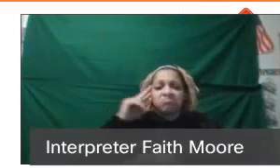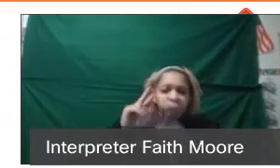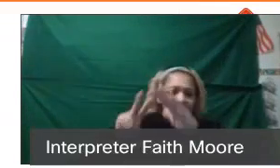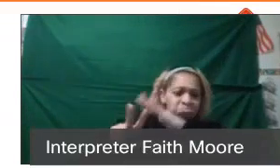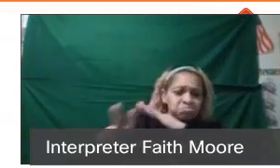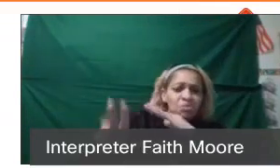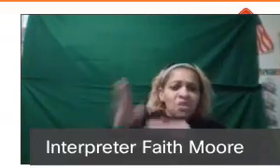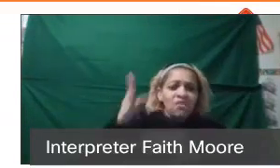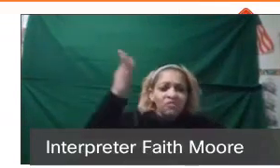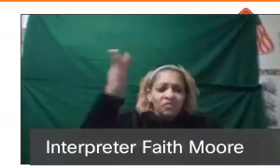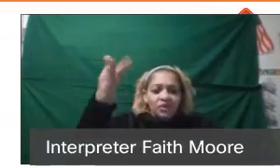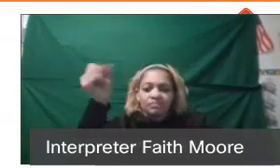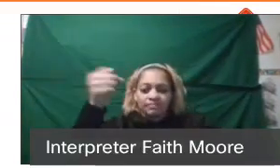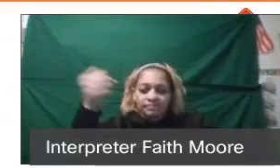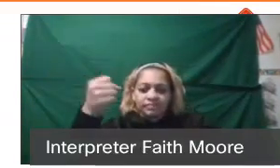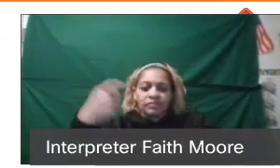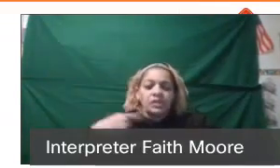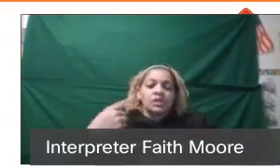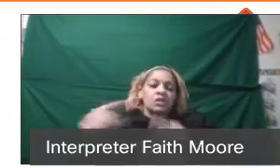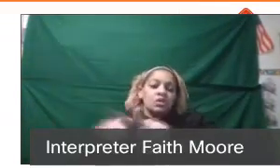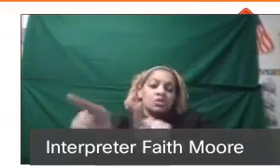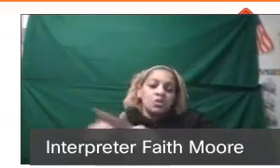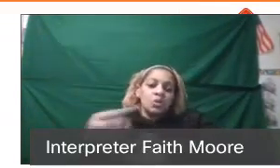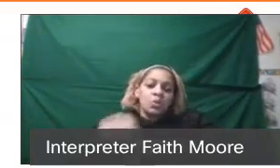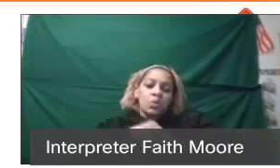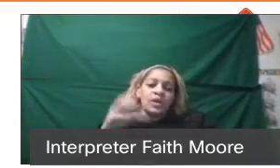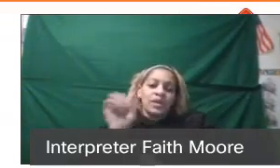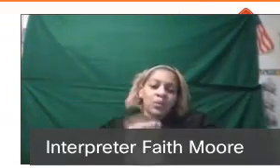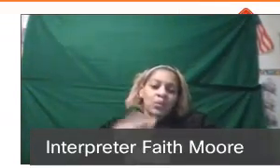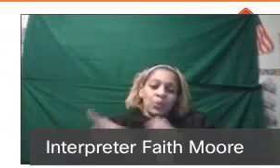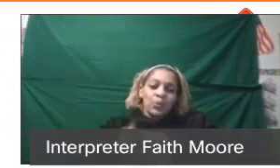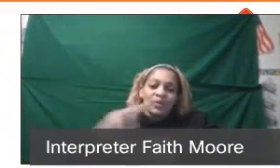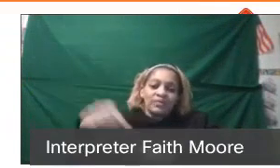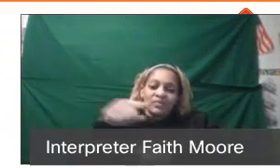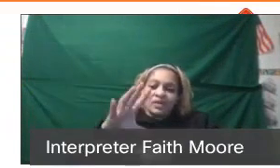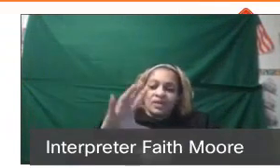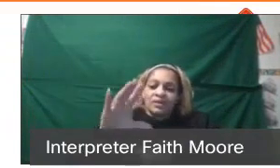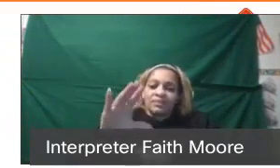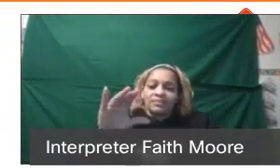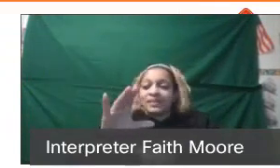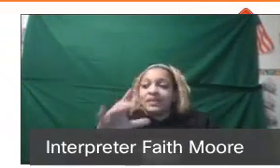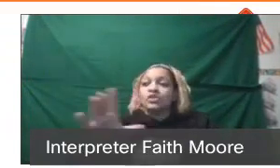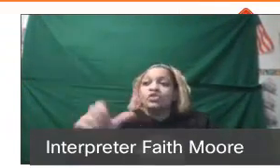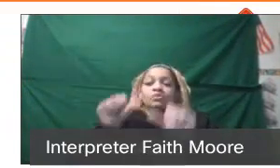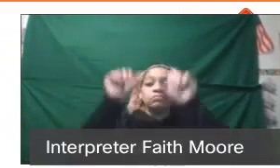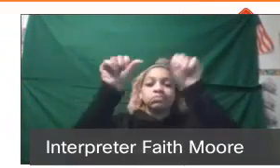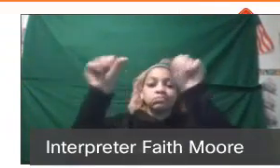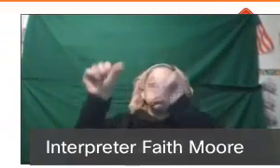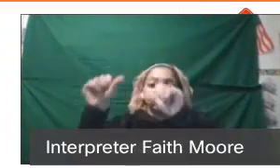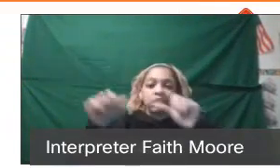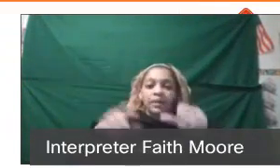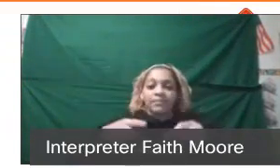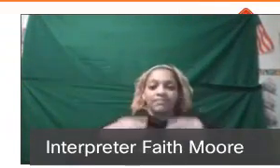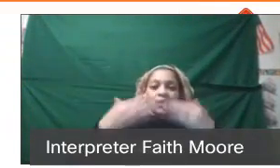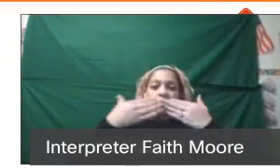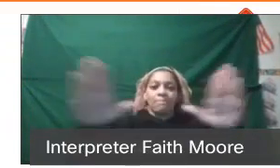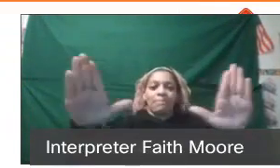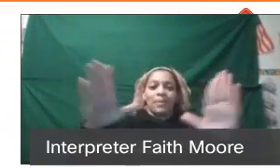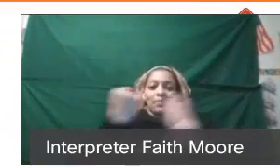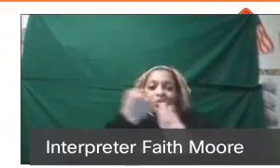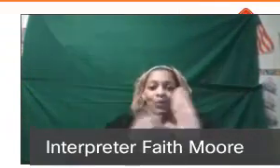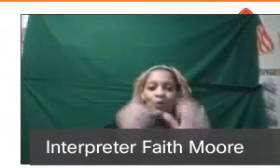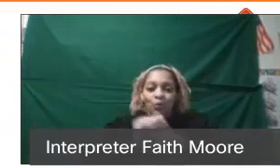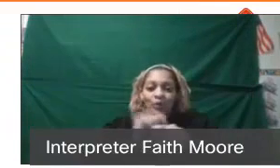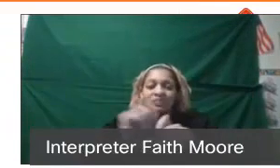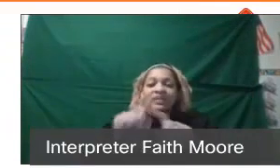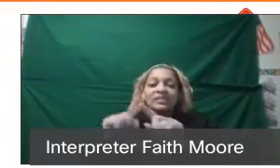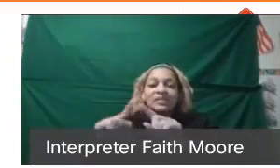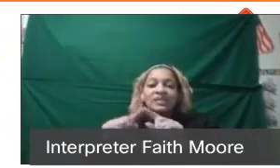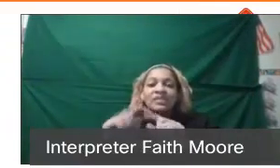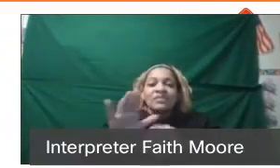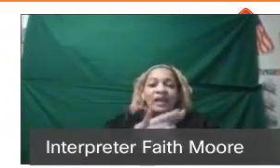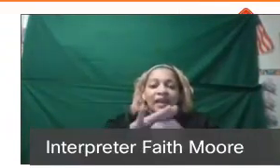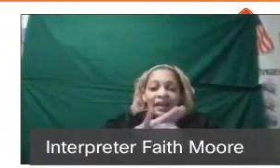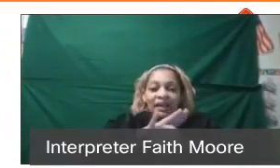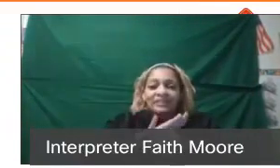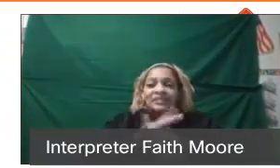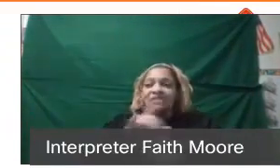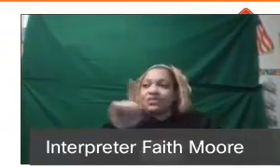And certainly, we've also worked with C commission on arts and humanities to install public artwork and murals on other sections of the trail where there's where there's enough space to to provide that.